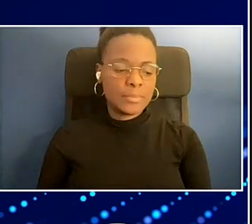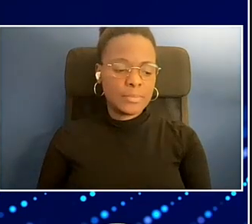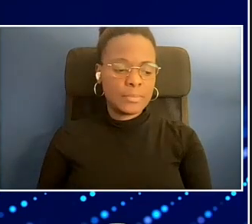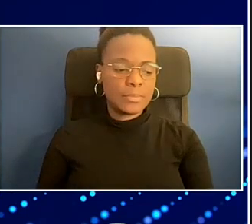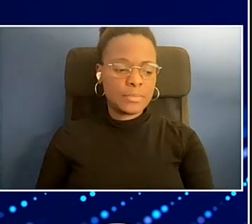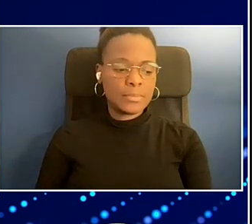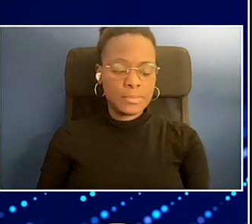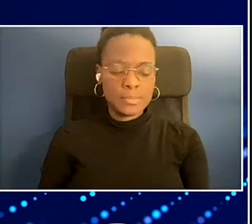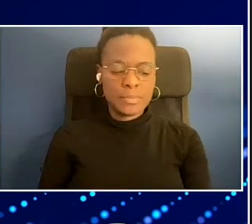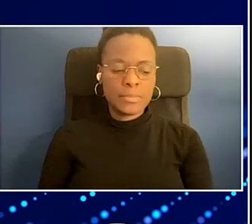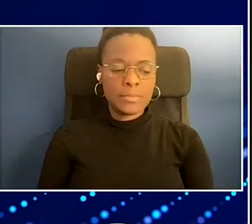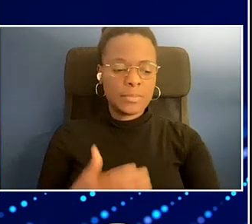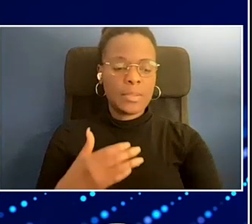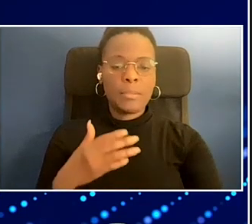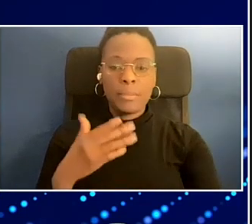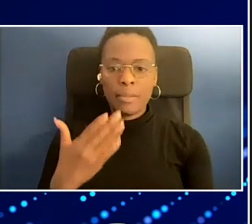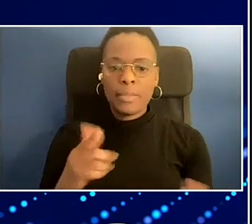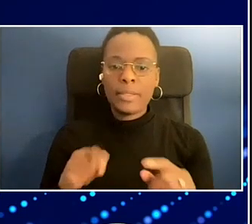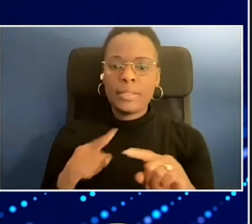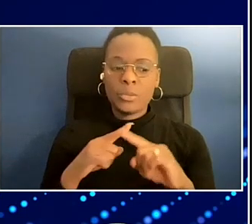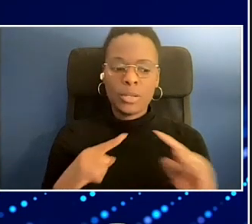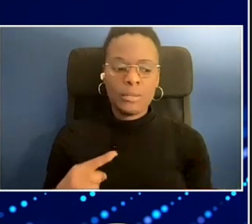You might need to come off of mute. Yeah, you're on mute now, Amanda.